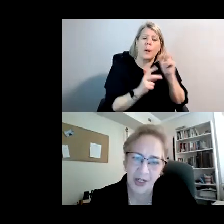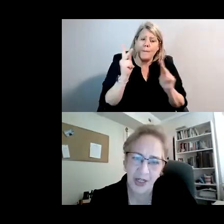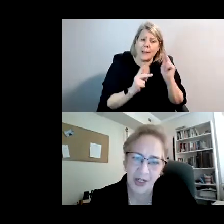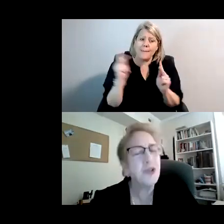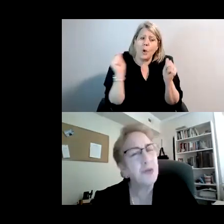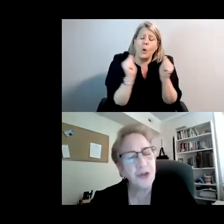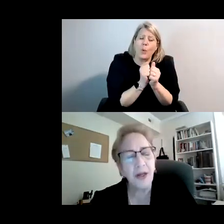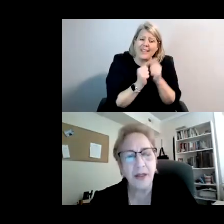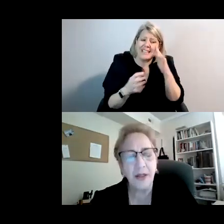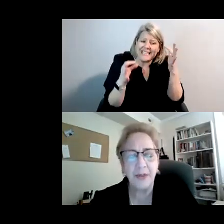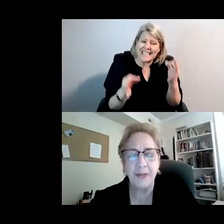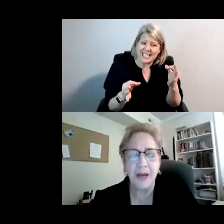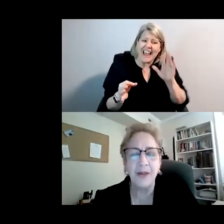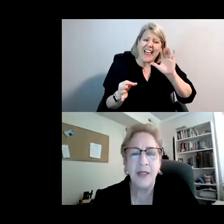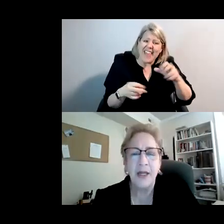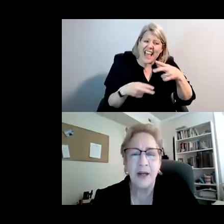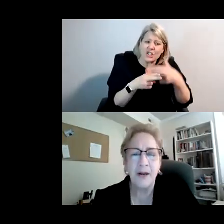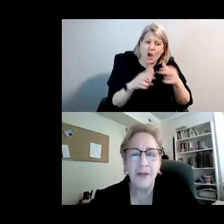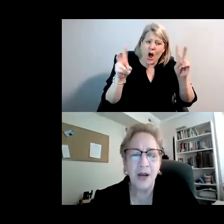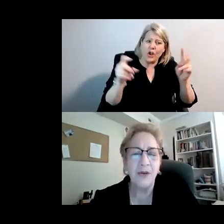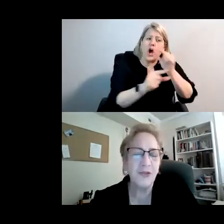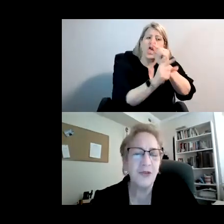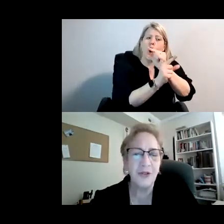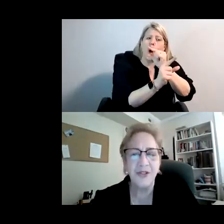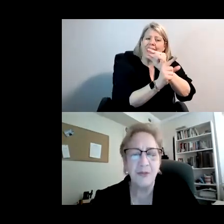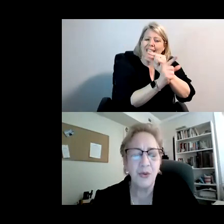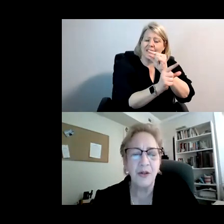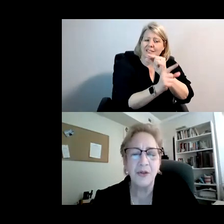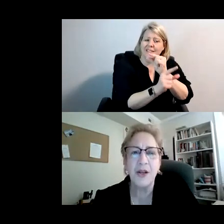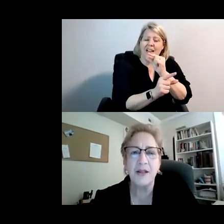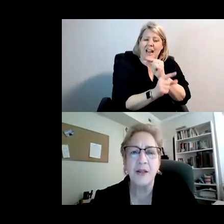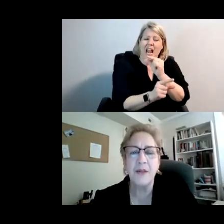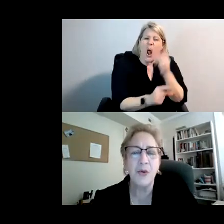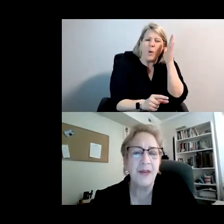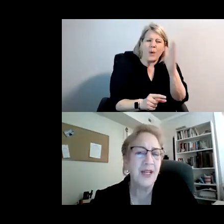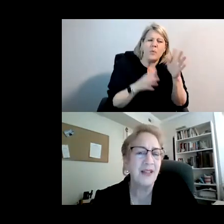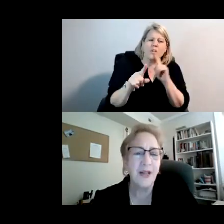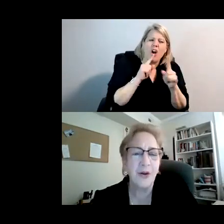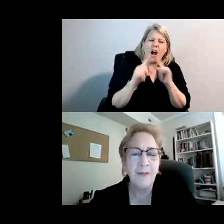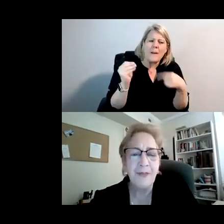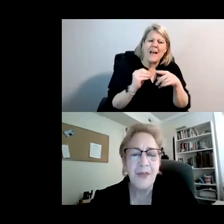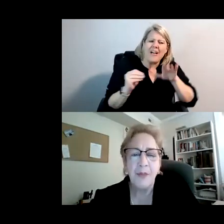which is guardianship, which we'll talk a little bit about. I'll introduce, then Morgan will talk a little bit more about it later,